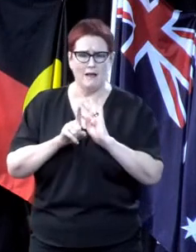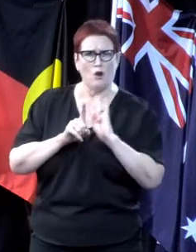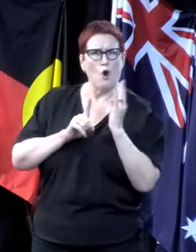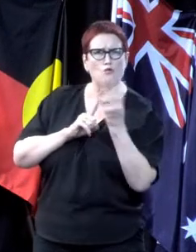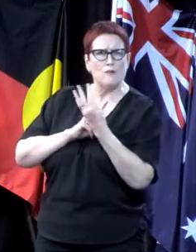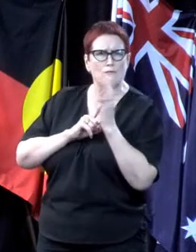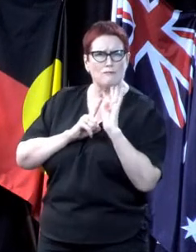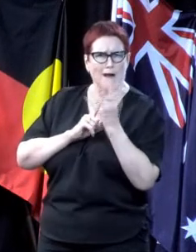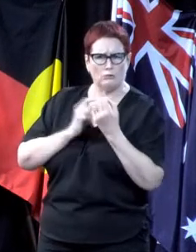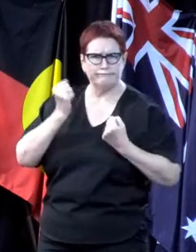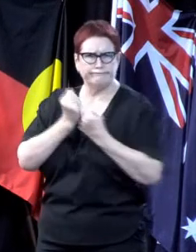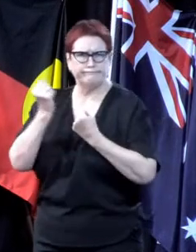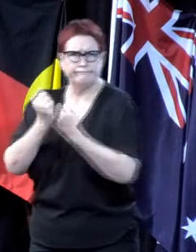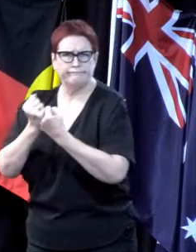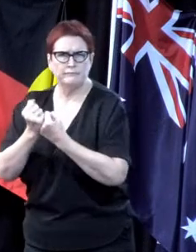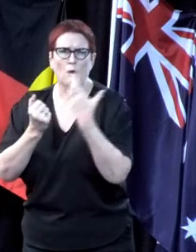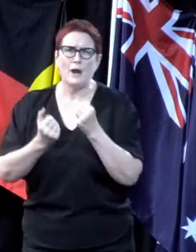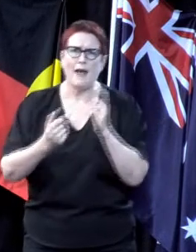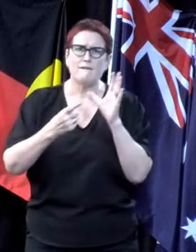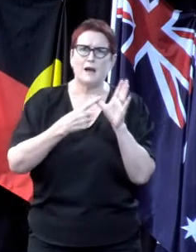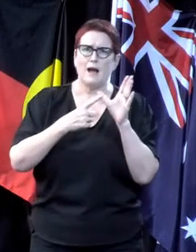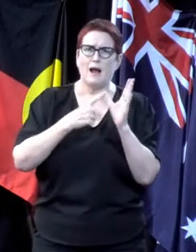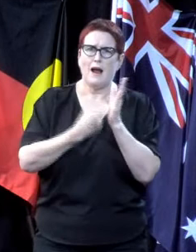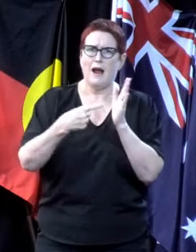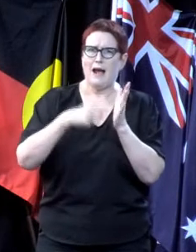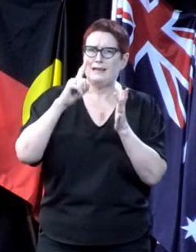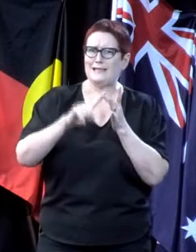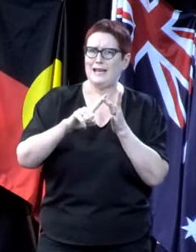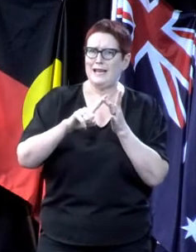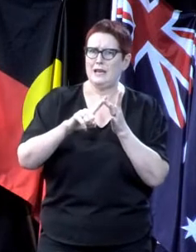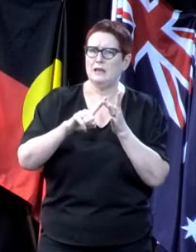And we're running the ARTIE program, and we're part of the ARTIE program.